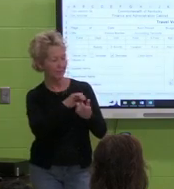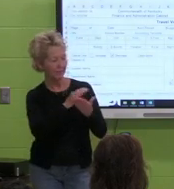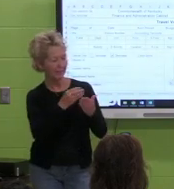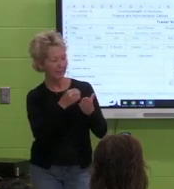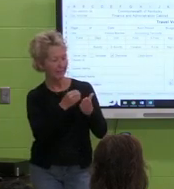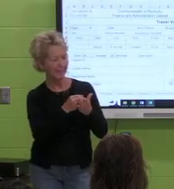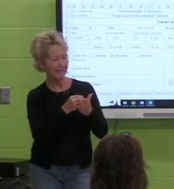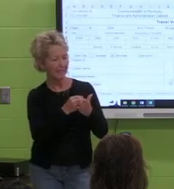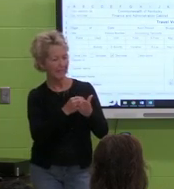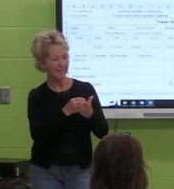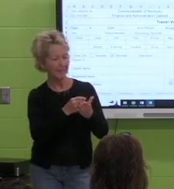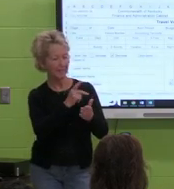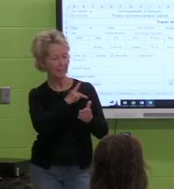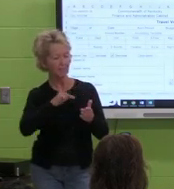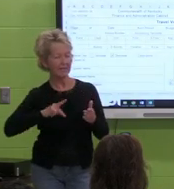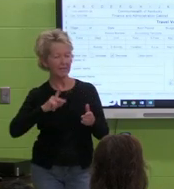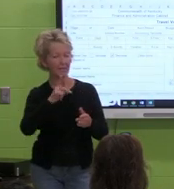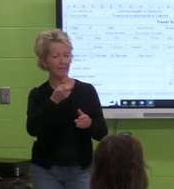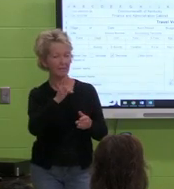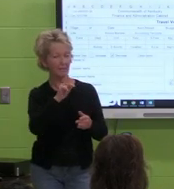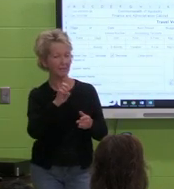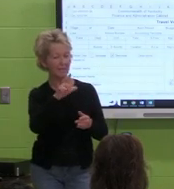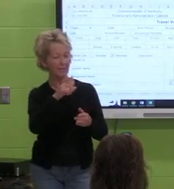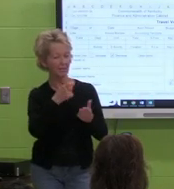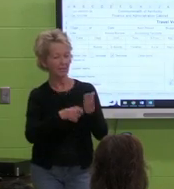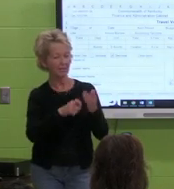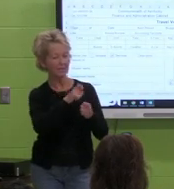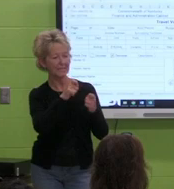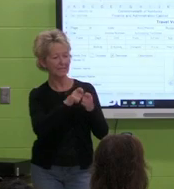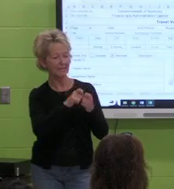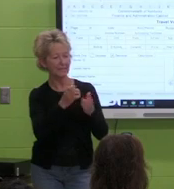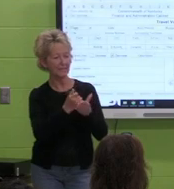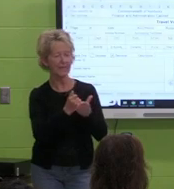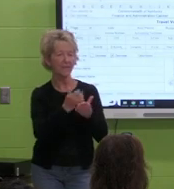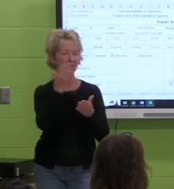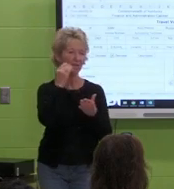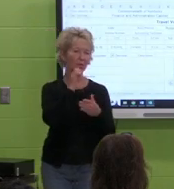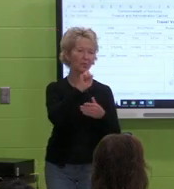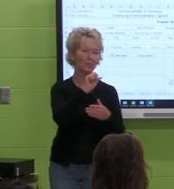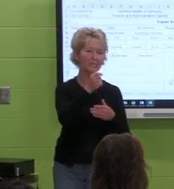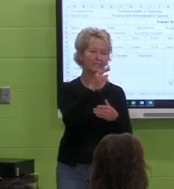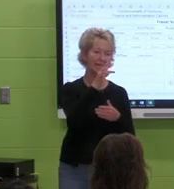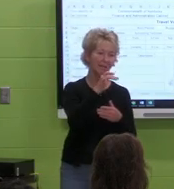cost this much and when I say Personnel I mean salaries and Fringe anything that's salary and